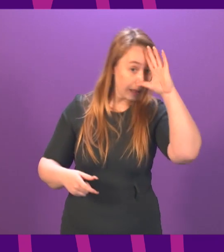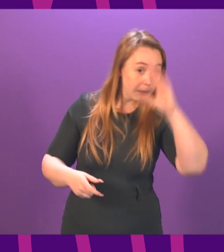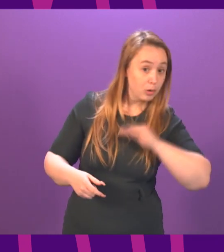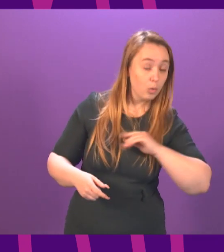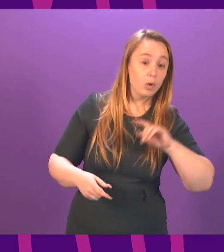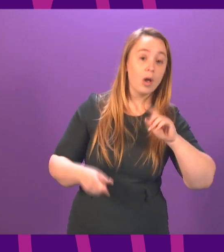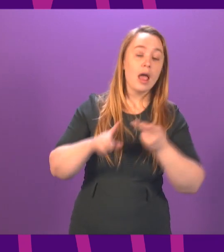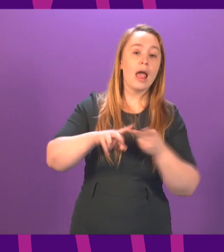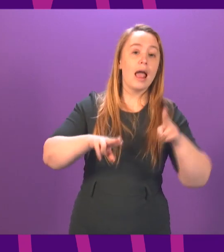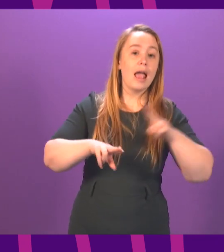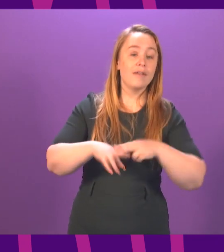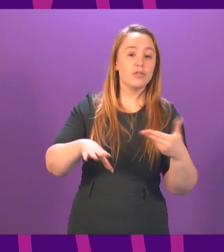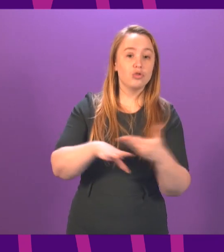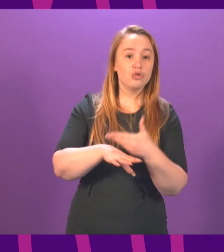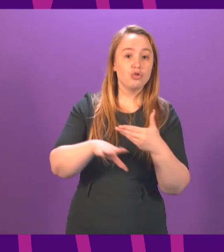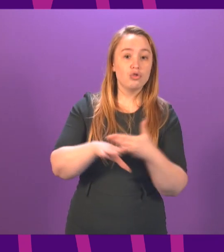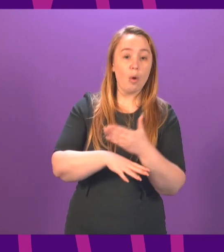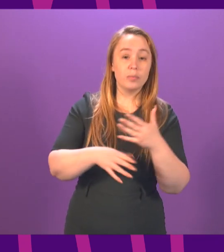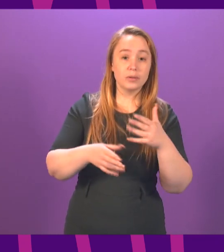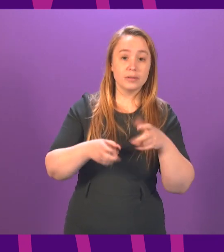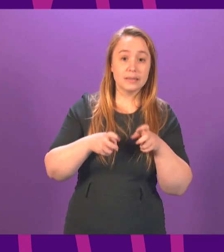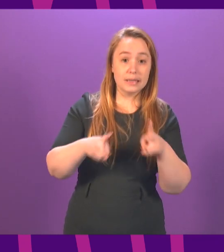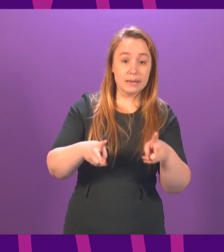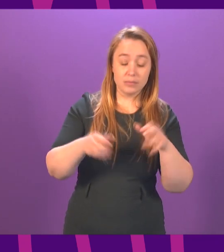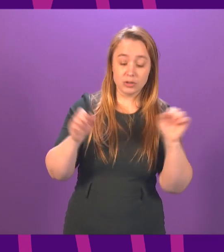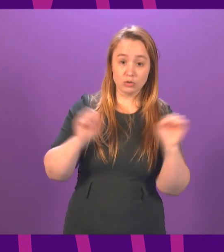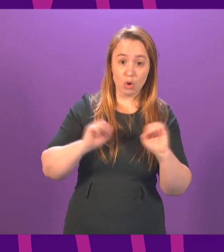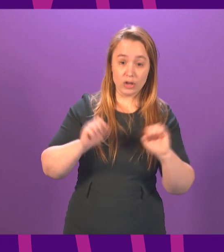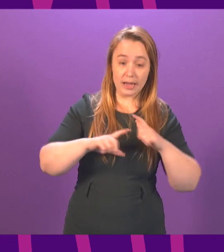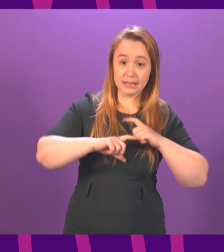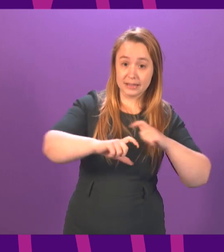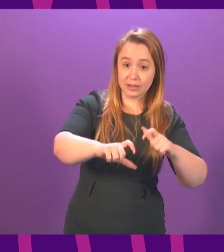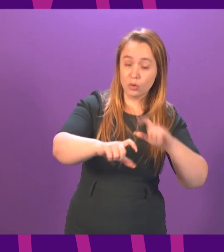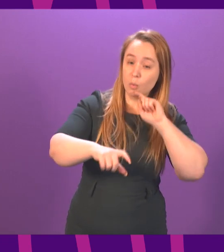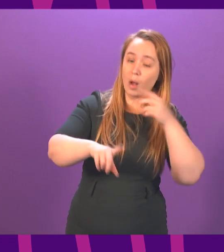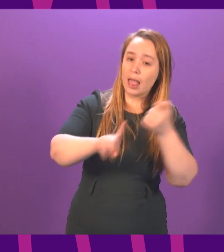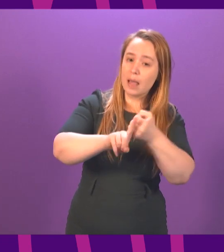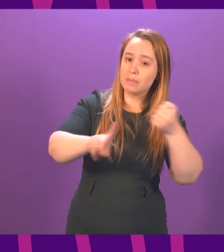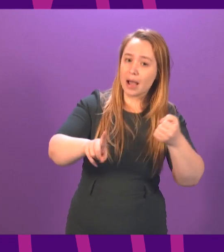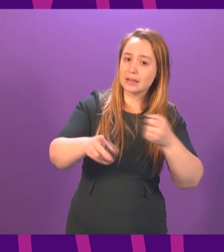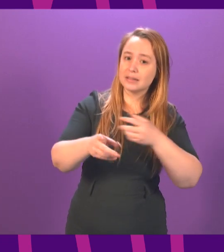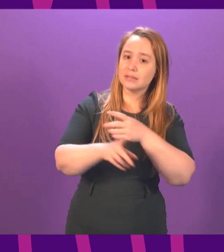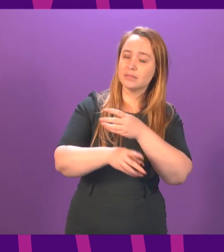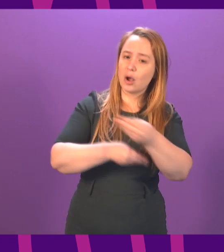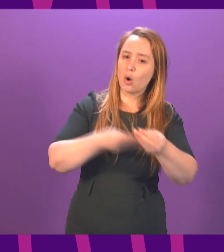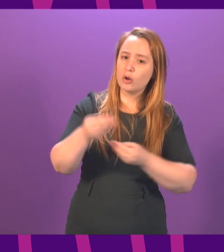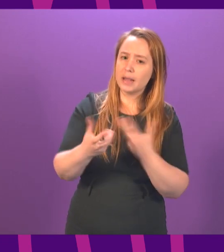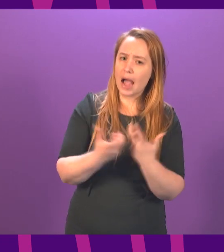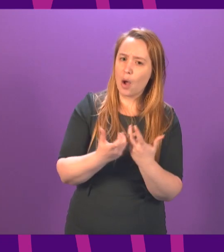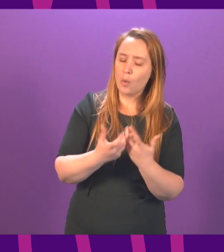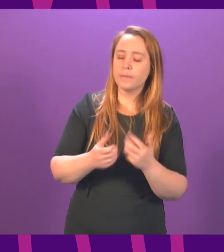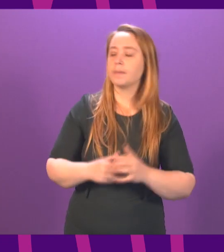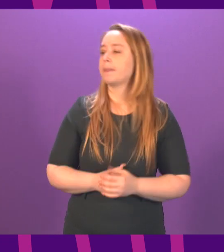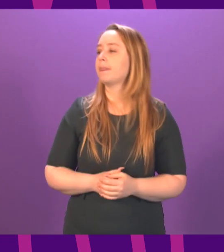will that have a negative impact on the Scottish budget and the Scottish economy? The First Minister (Nicola Sturgeon): If the job retention scheme is withdrawn